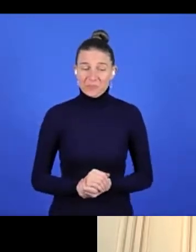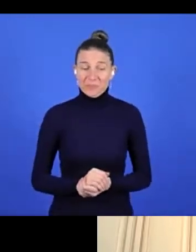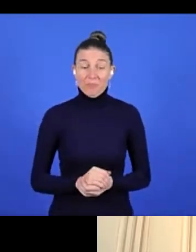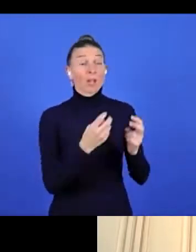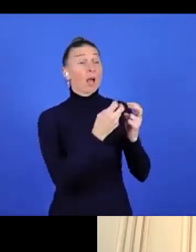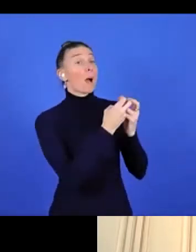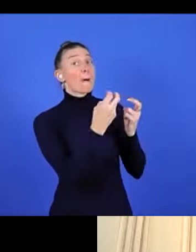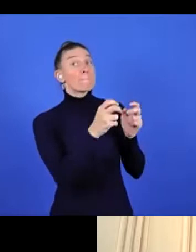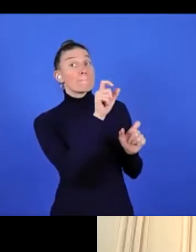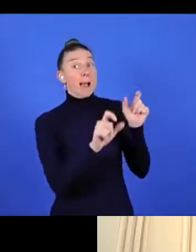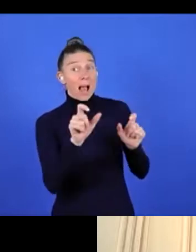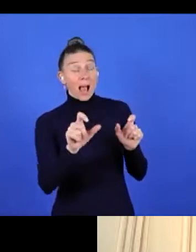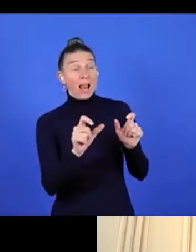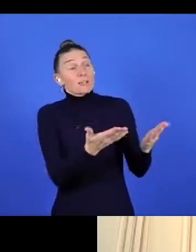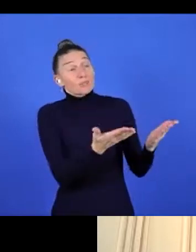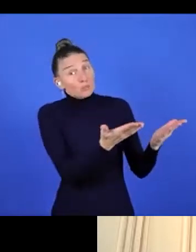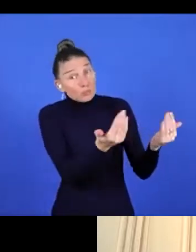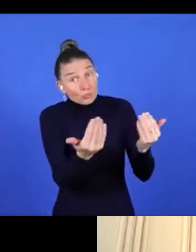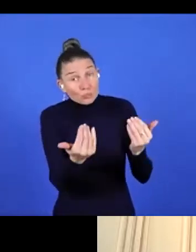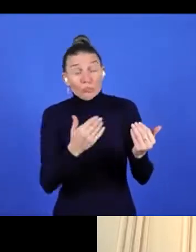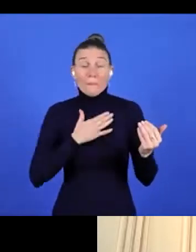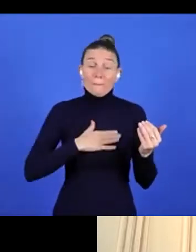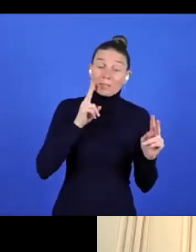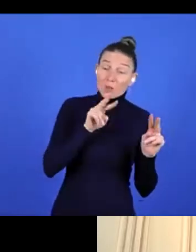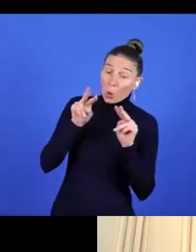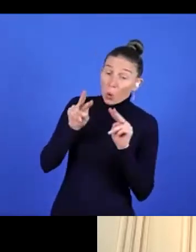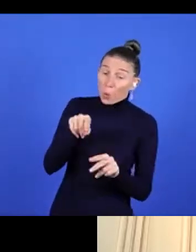section below in Zoom. And